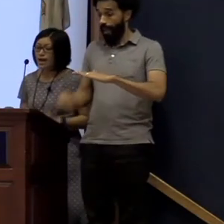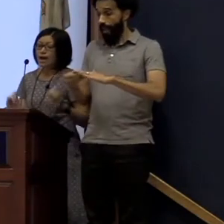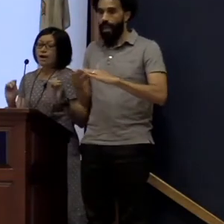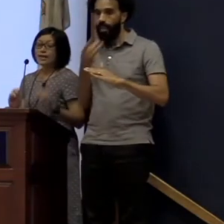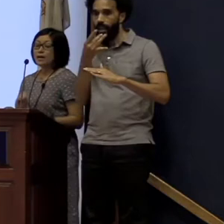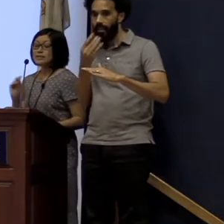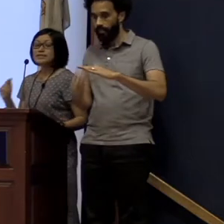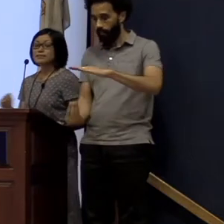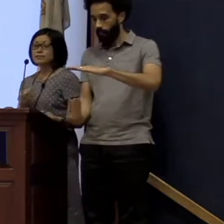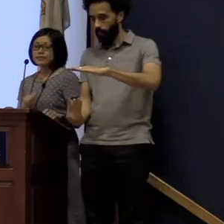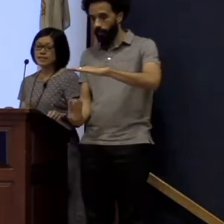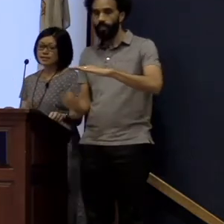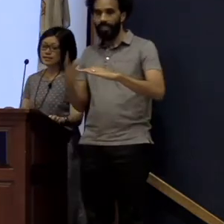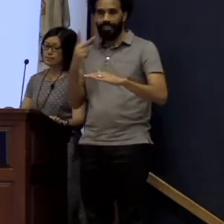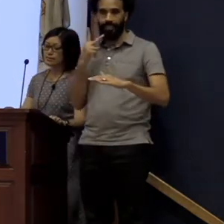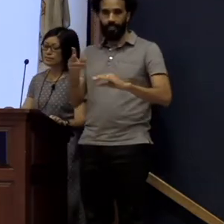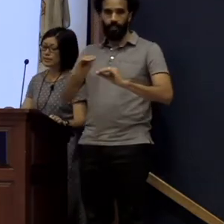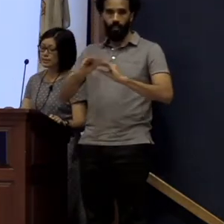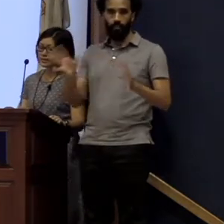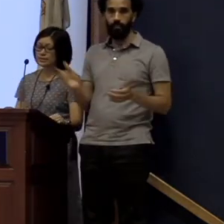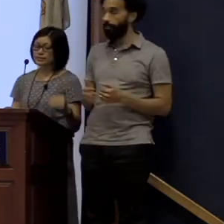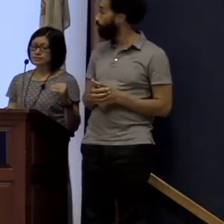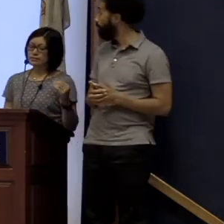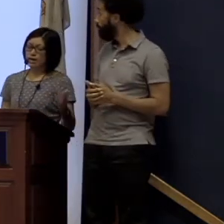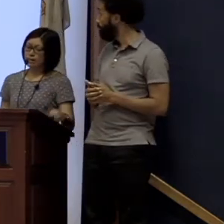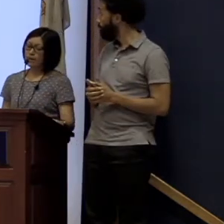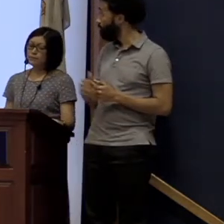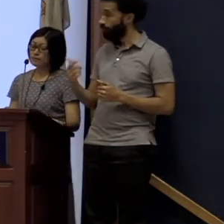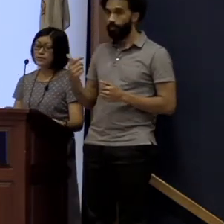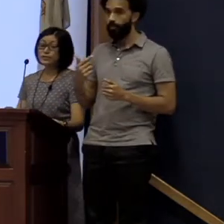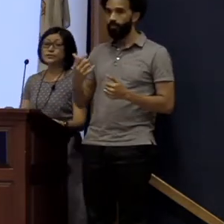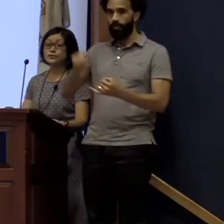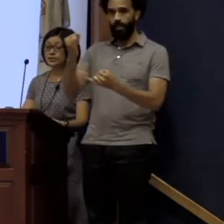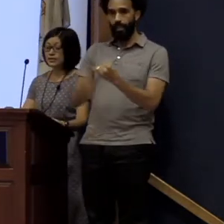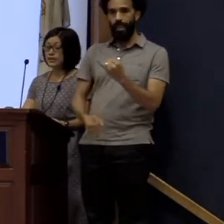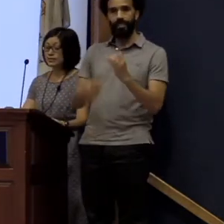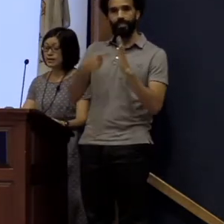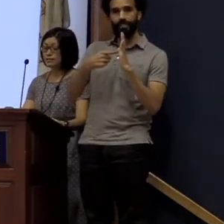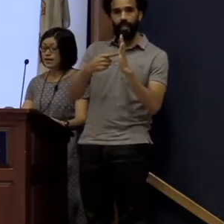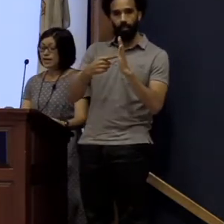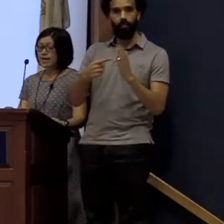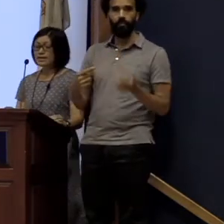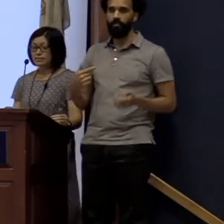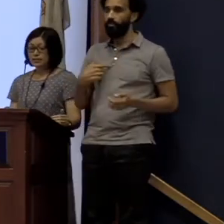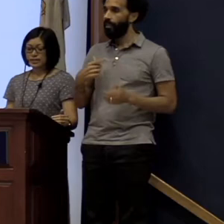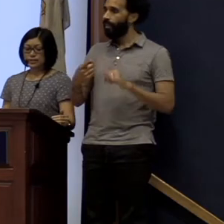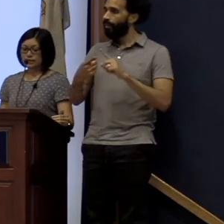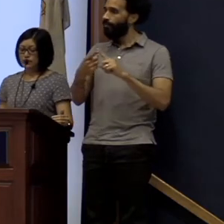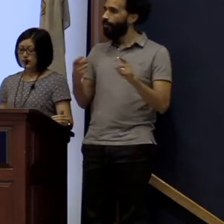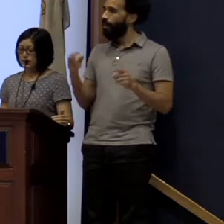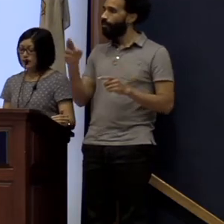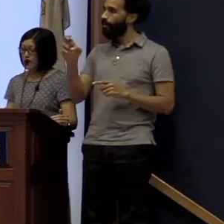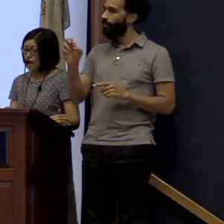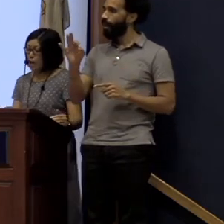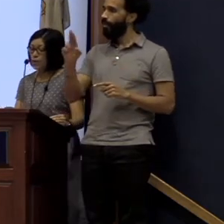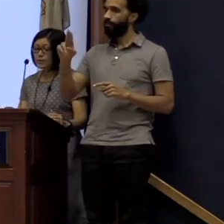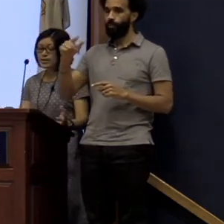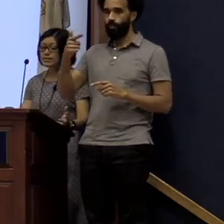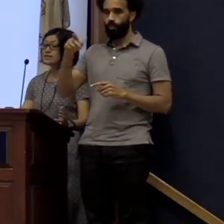Okay, I'm gonna zip through this last example because it is about refugee youth and a STEM Club in a residential community. When we consider